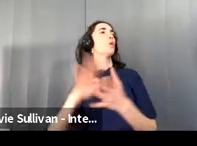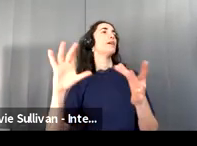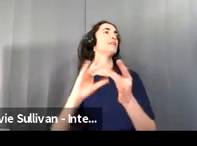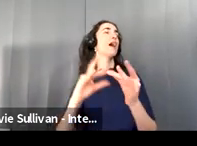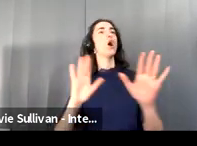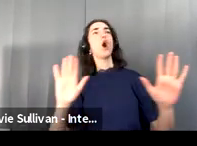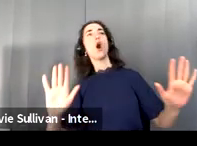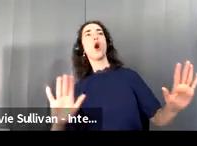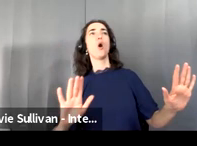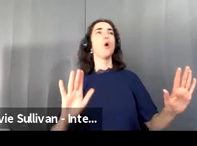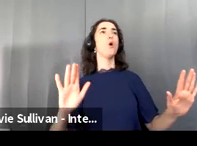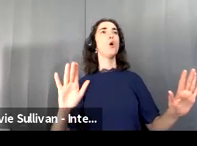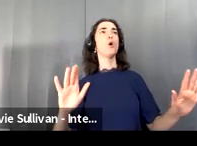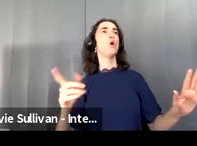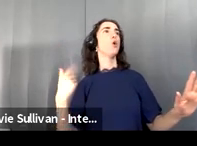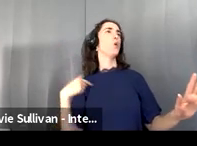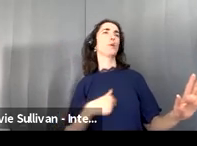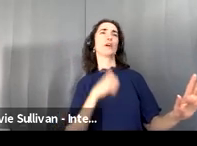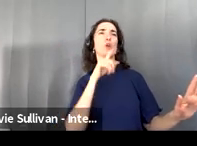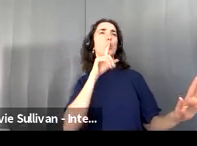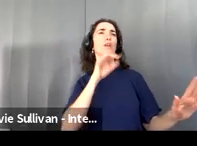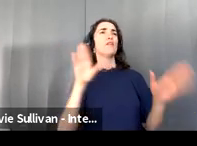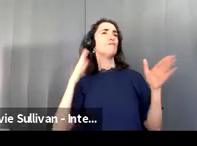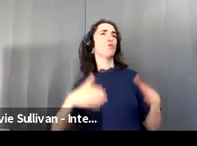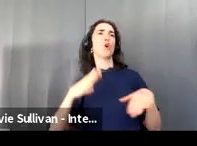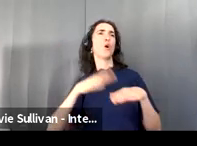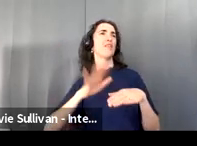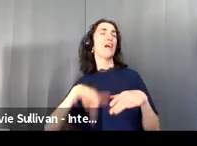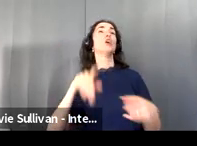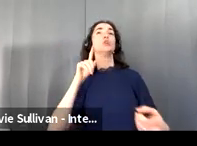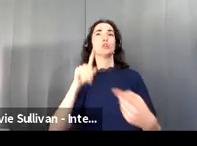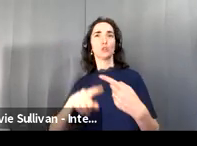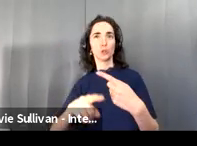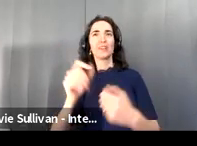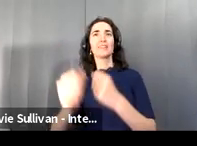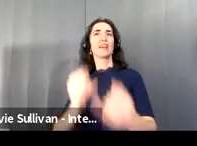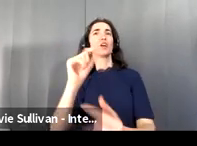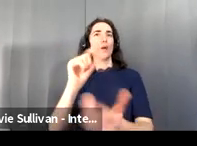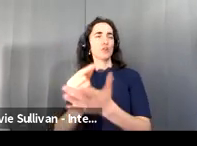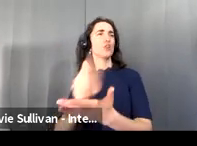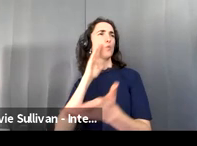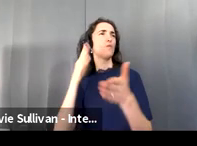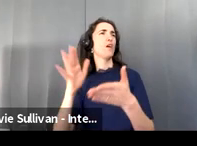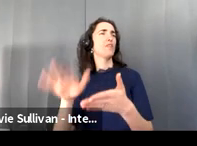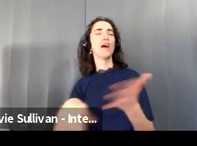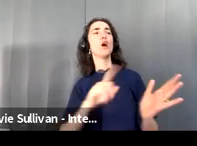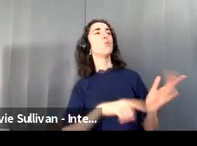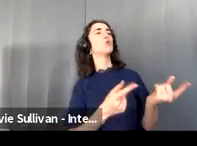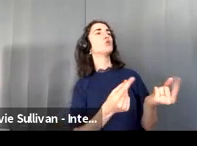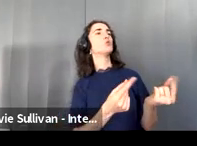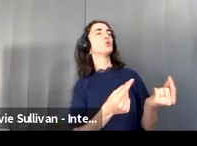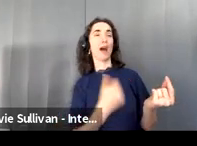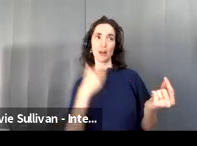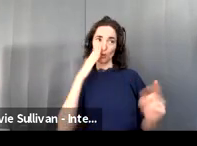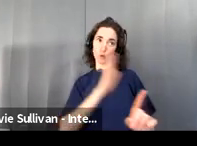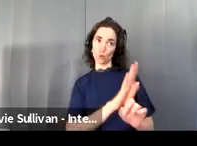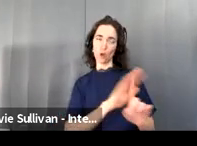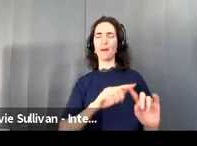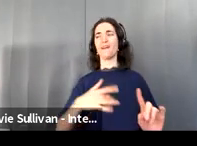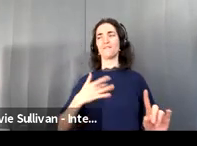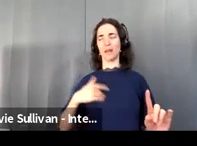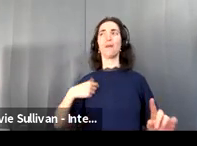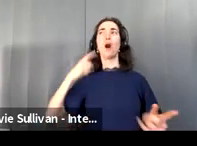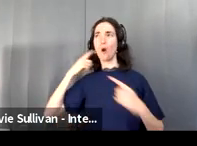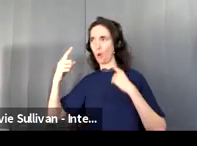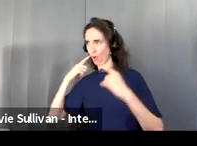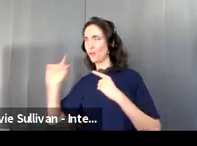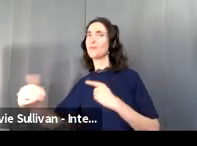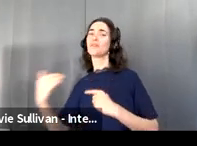Oh, we don't really focus on that till the year people graduate, because I know I don't know about you but I feel like I've heard that a couple times.